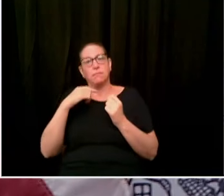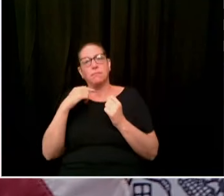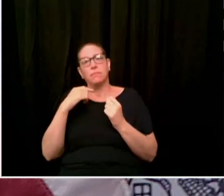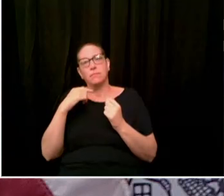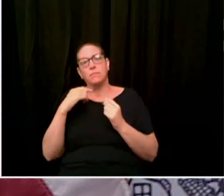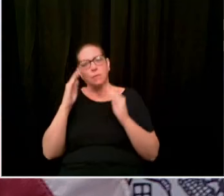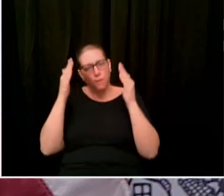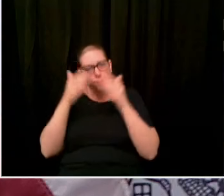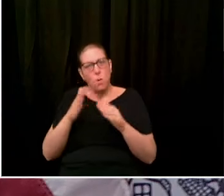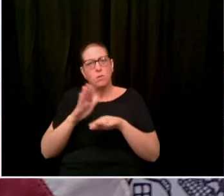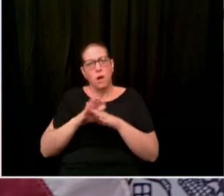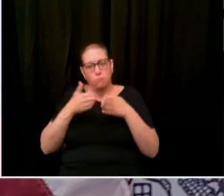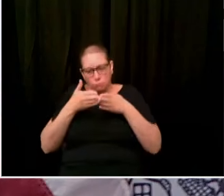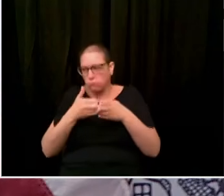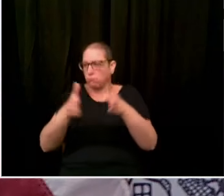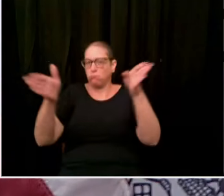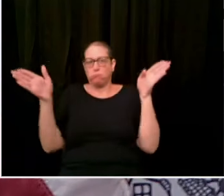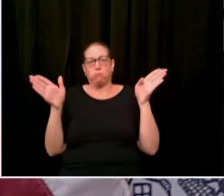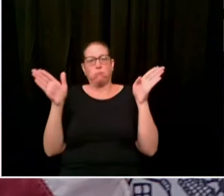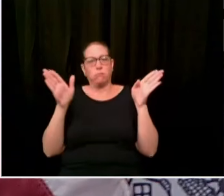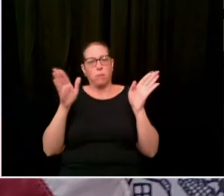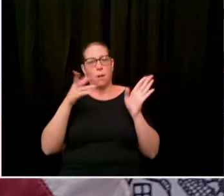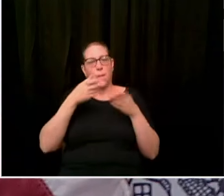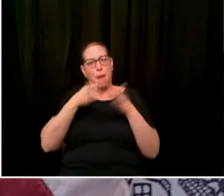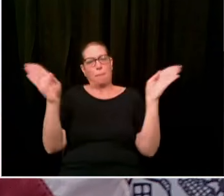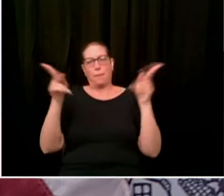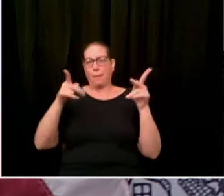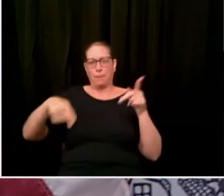ON THAT BASIS. LAST TWO FOR TODAY.